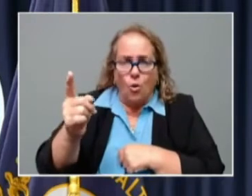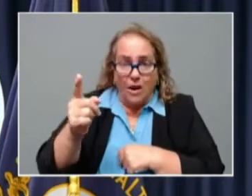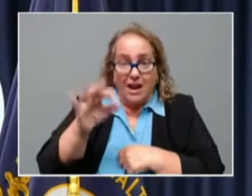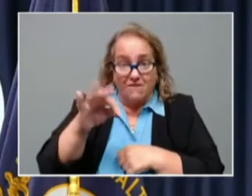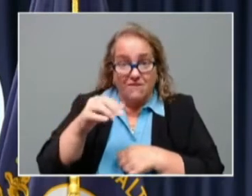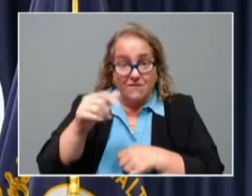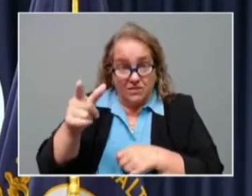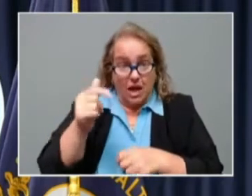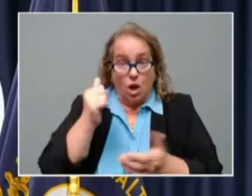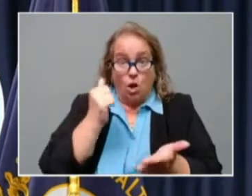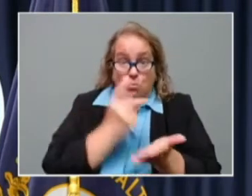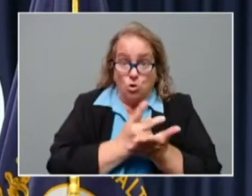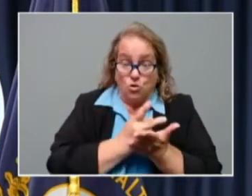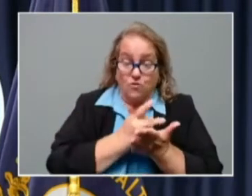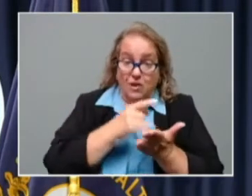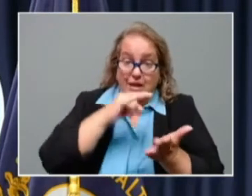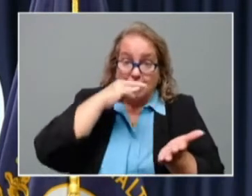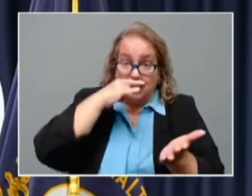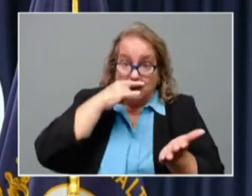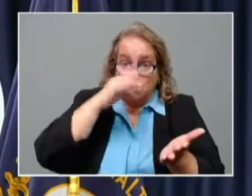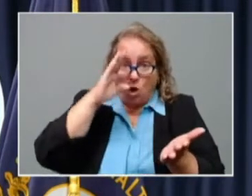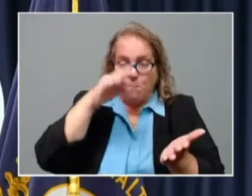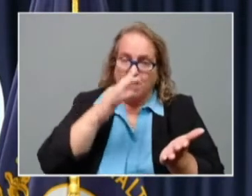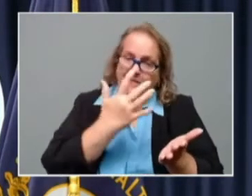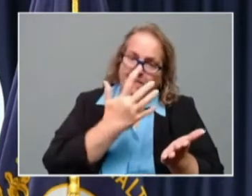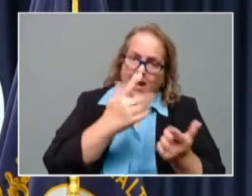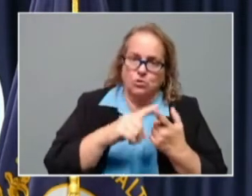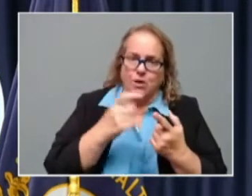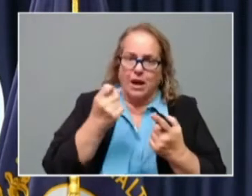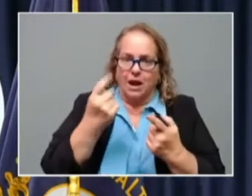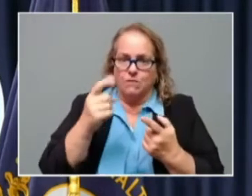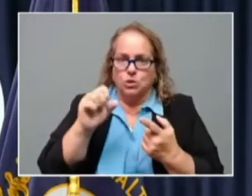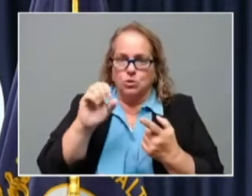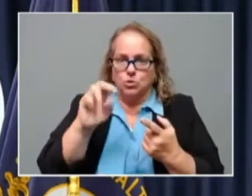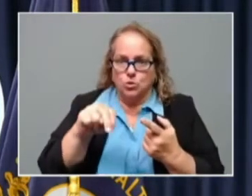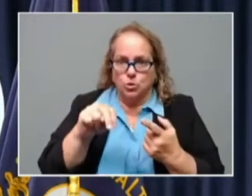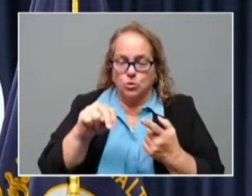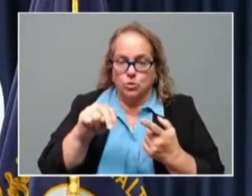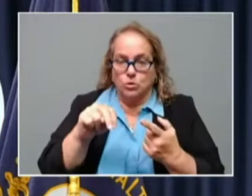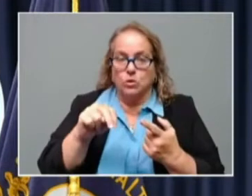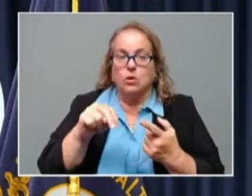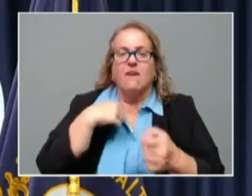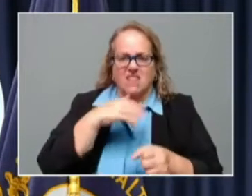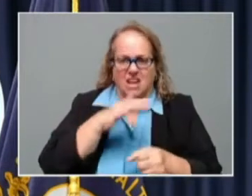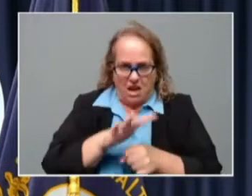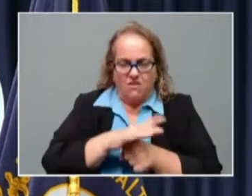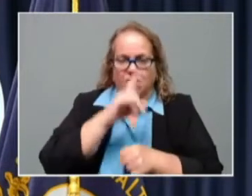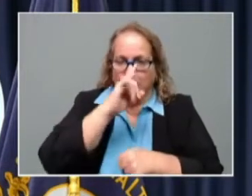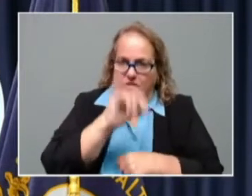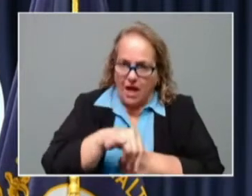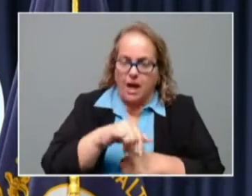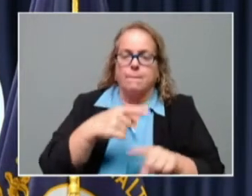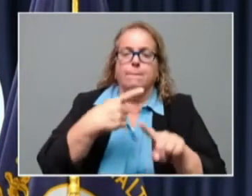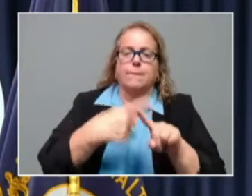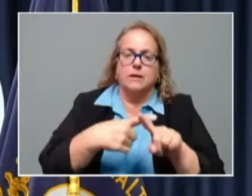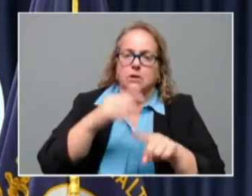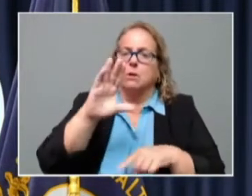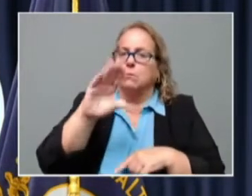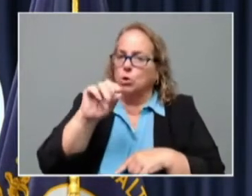happen. 5 to 11, sometimes soon we have enough for that. We have enough for boosters and we have enough for everybody out there that hadn't gotten